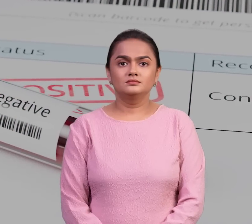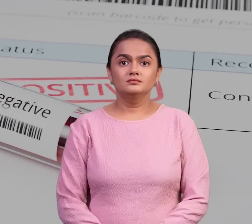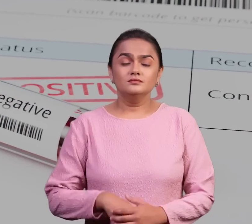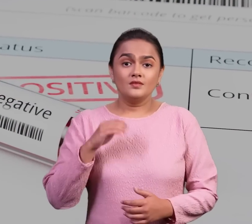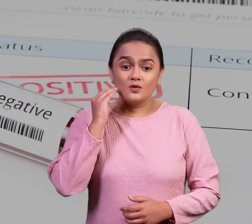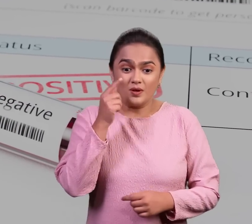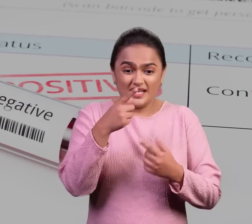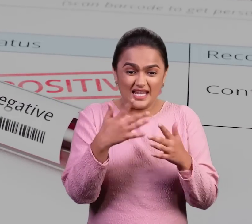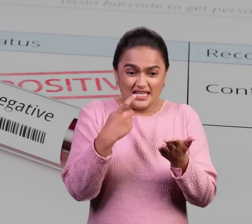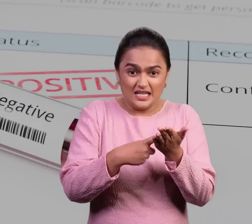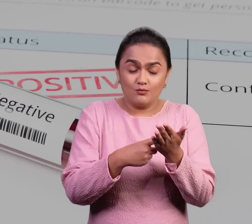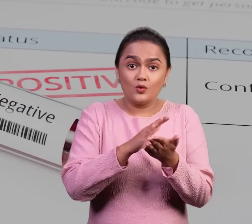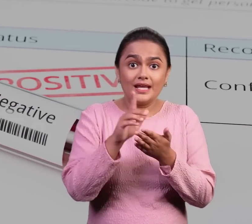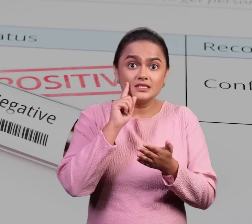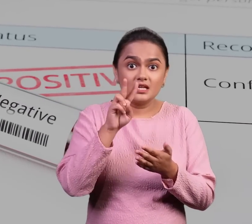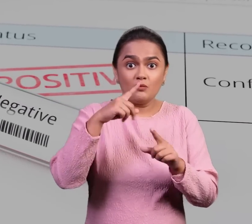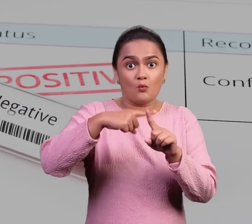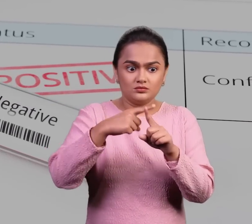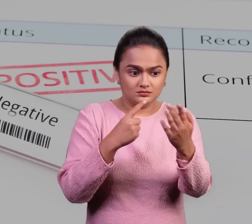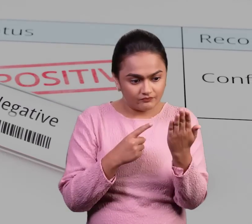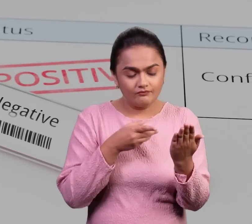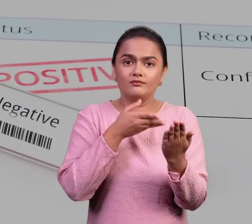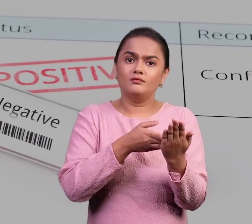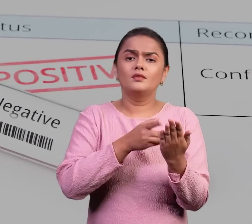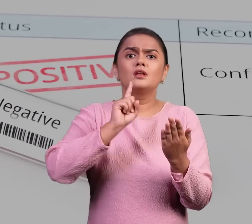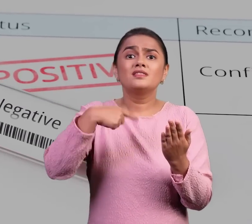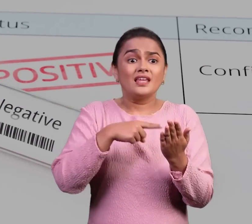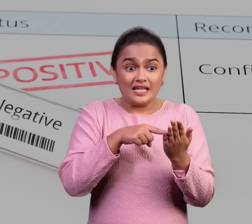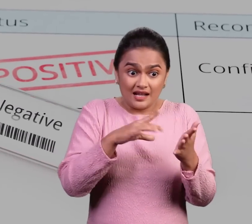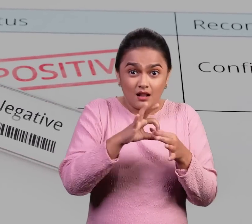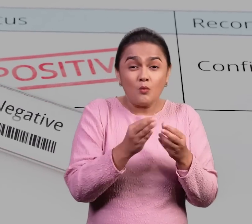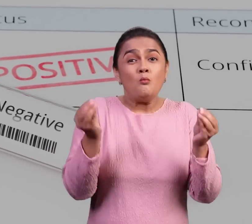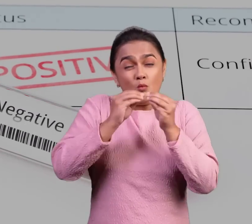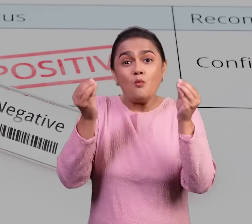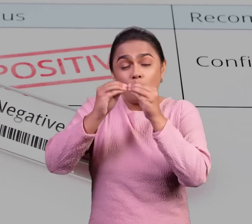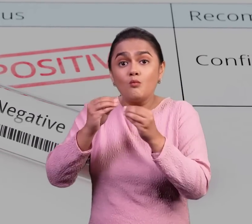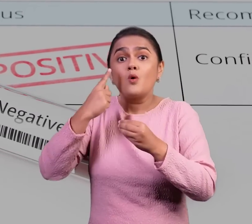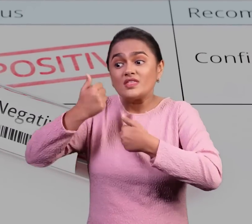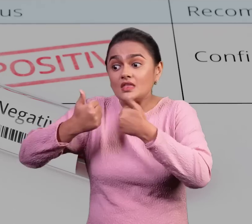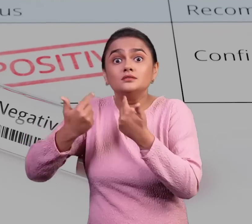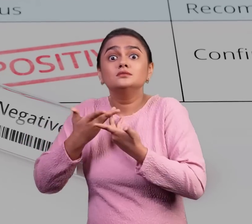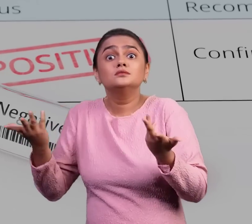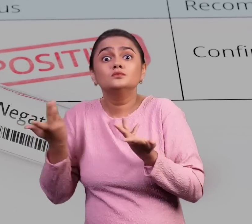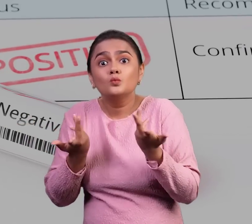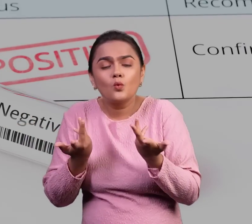When someone tests positive for HIV, what additional tests should they undergo?